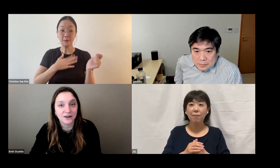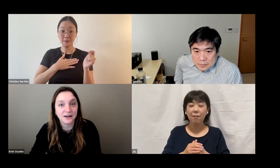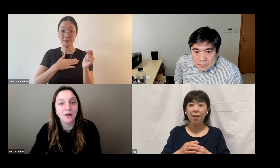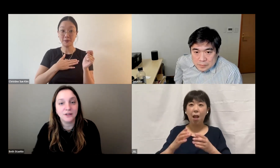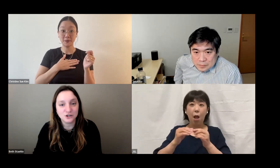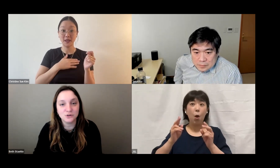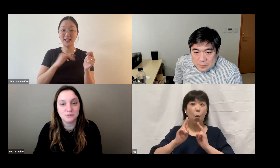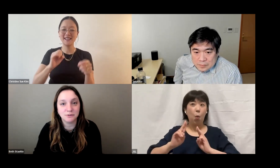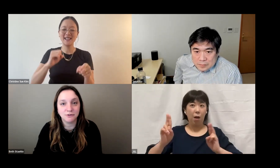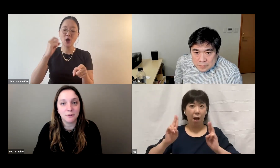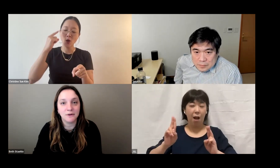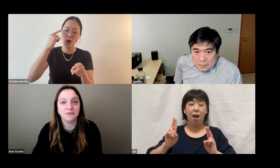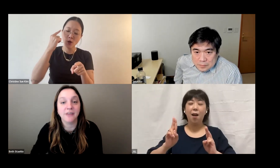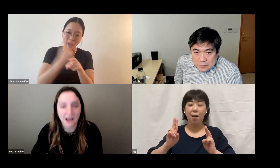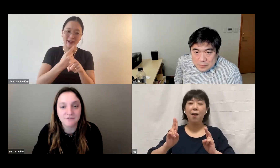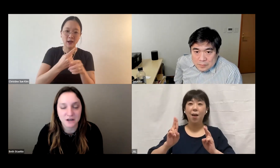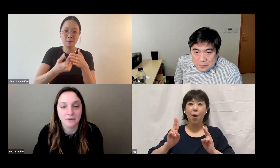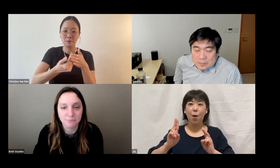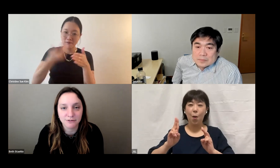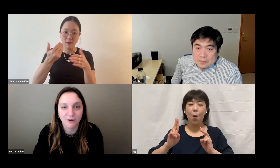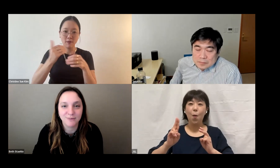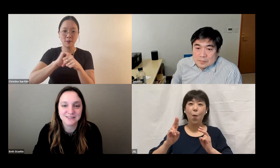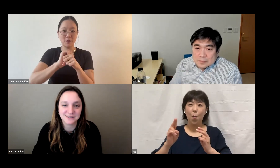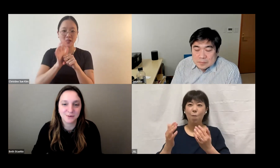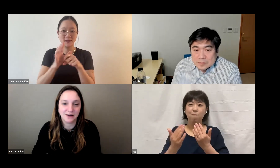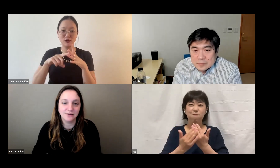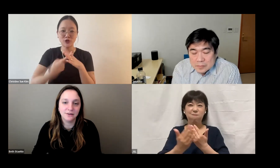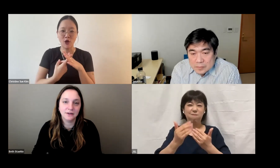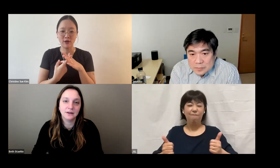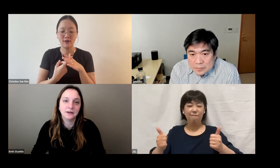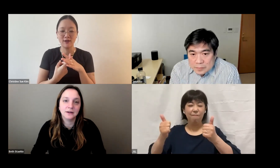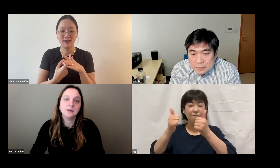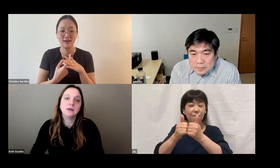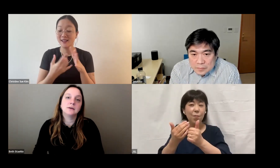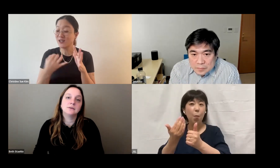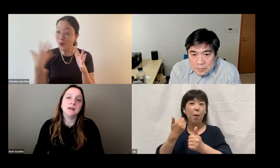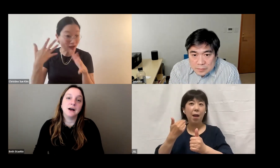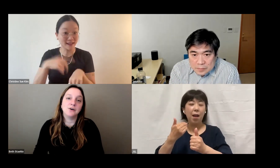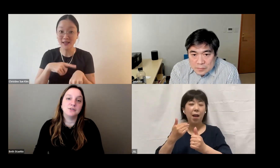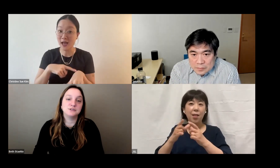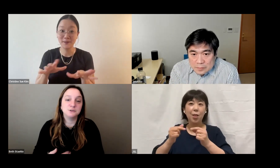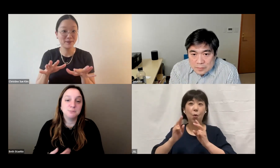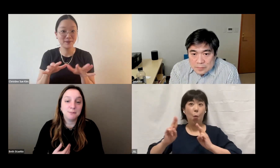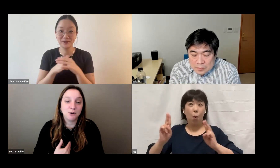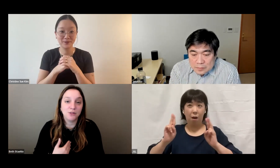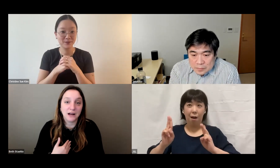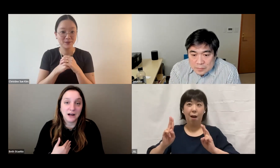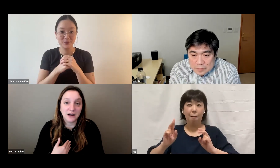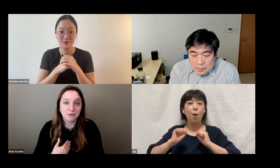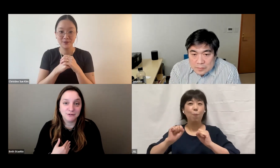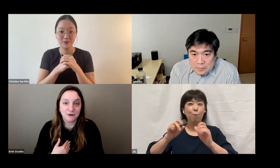Now they choose a performer for the halftime performance as well. Now the Super Bowl that I performed at,